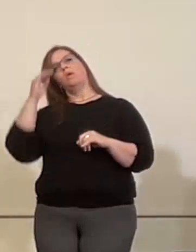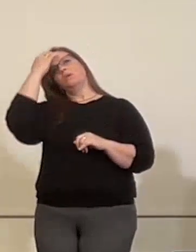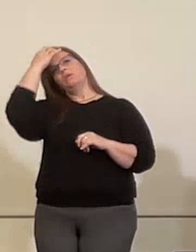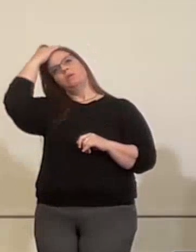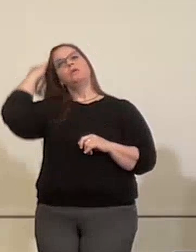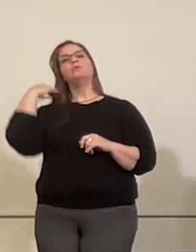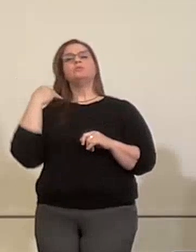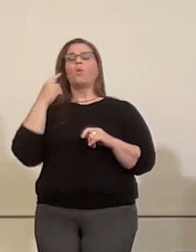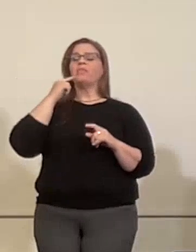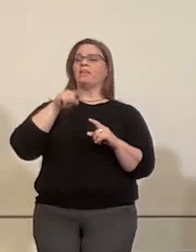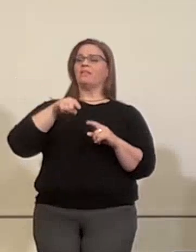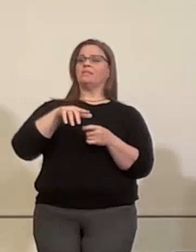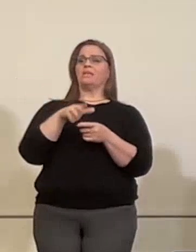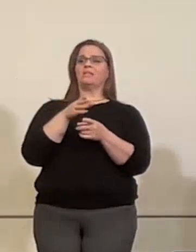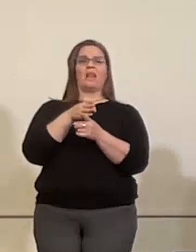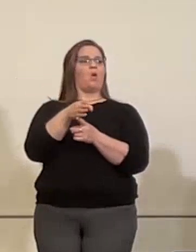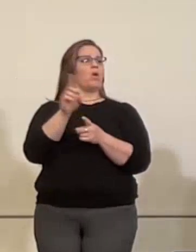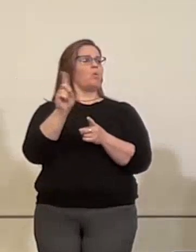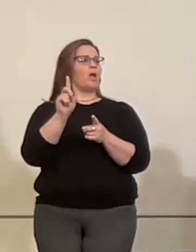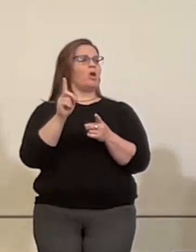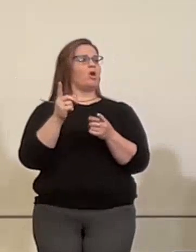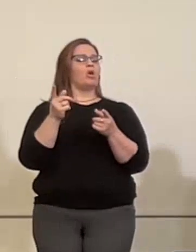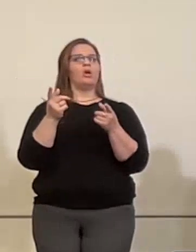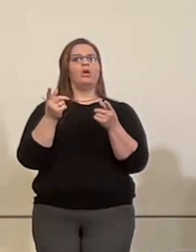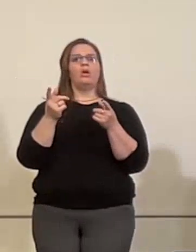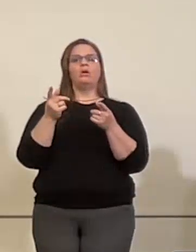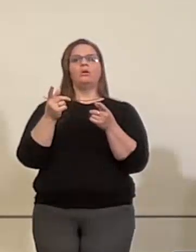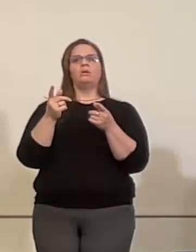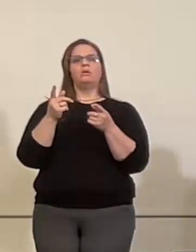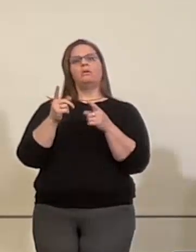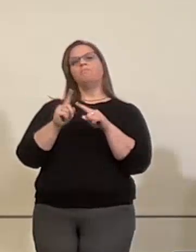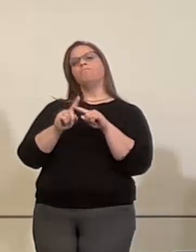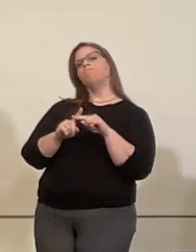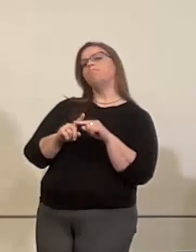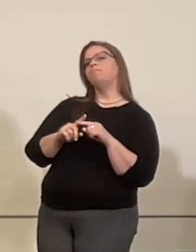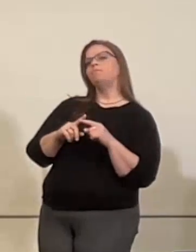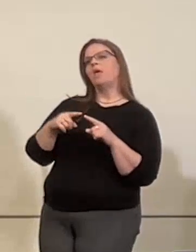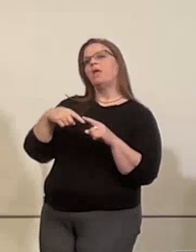telling the story about how AI is starting to change the world